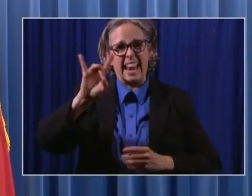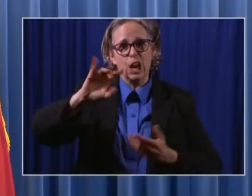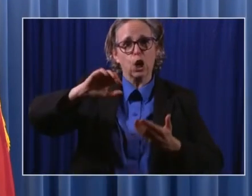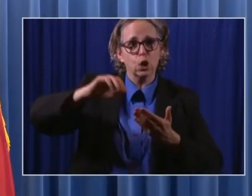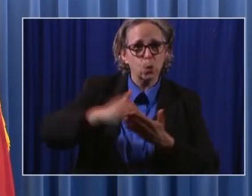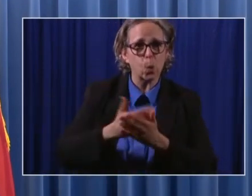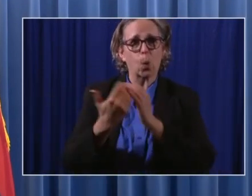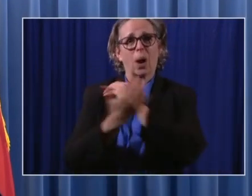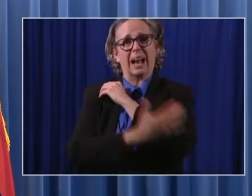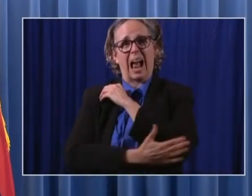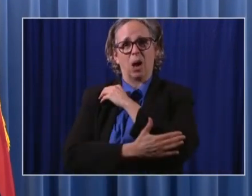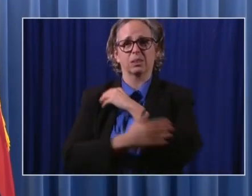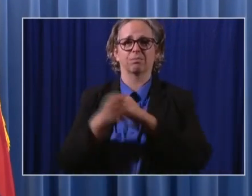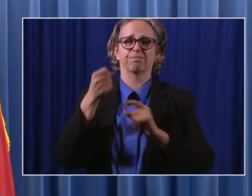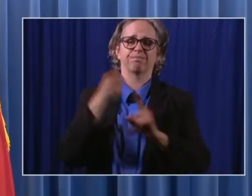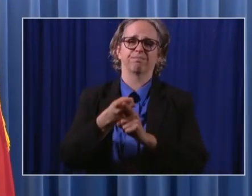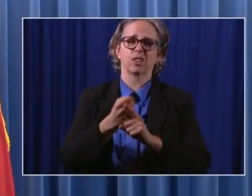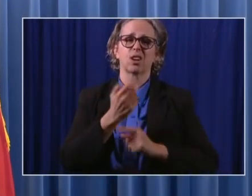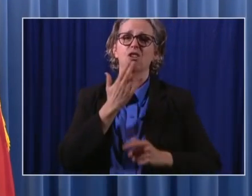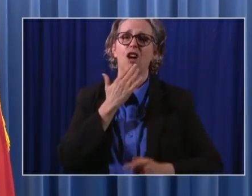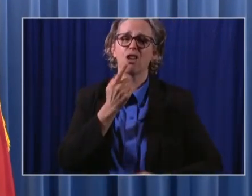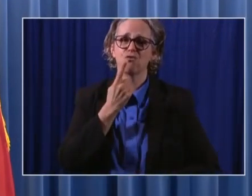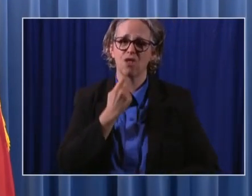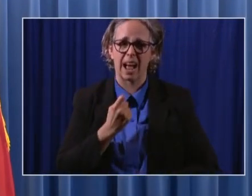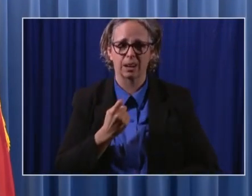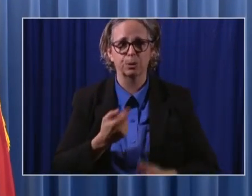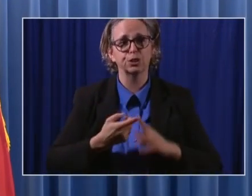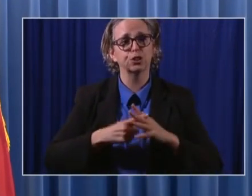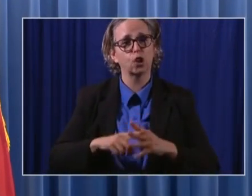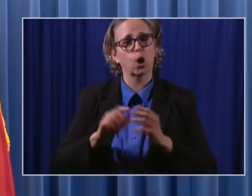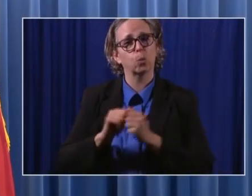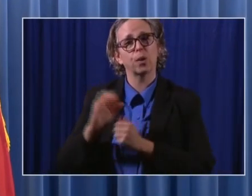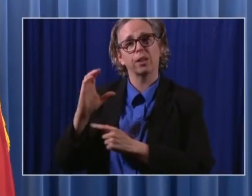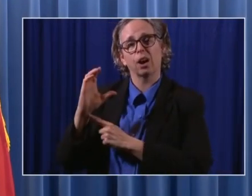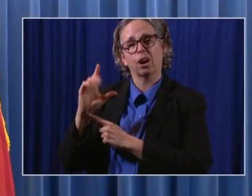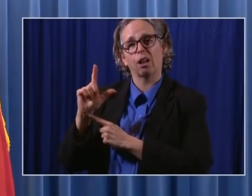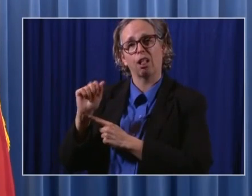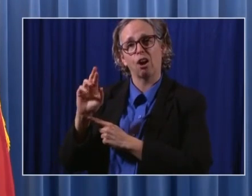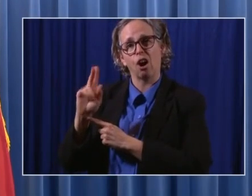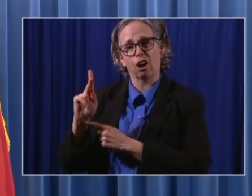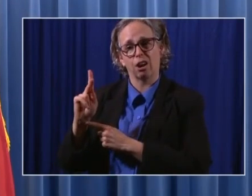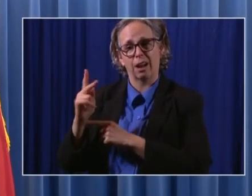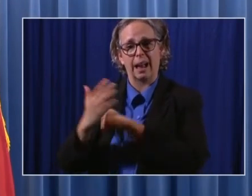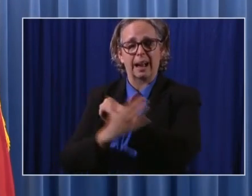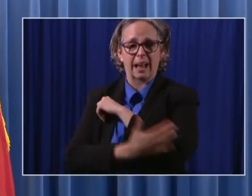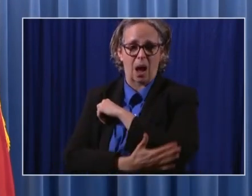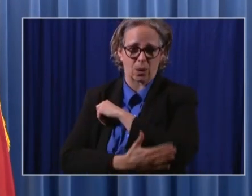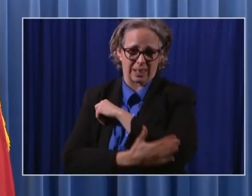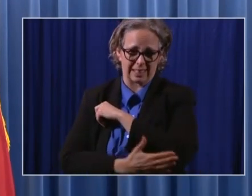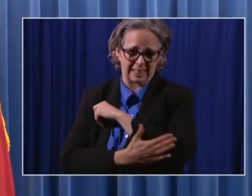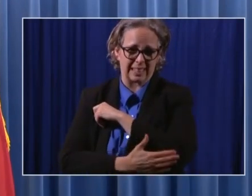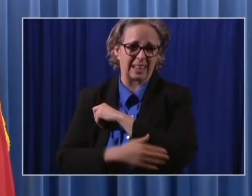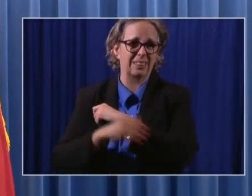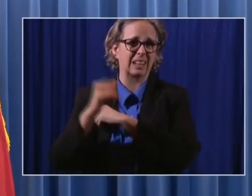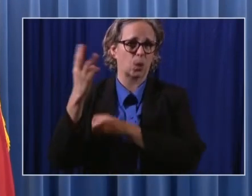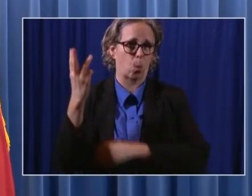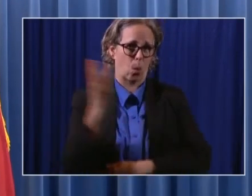GIVE THEM THE INFORMATION THAT THEY NEED. WE NOW HAVE 8 AND COUNTIES THAT ARE MOVING TO READ TODAY.